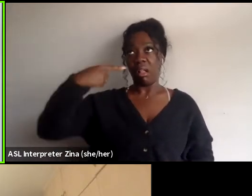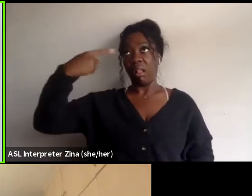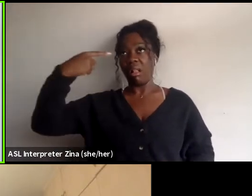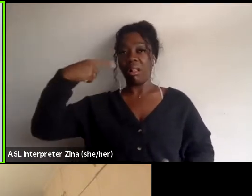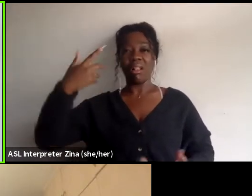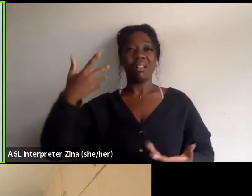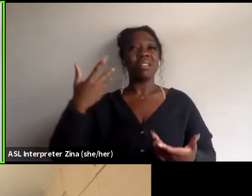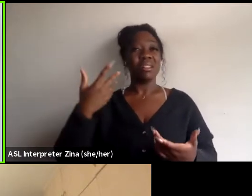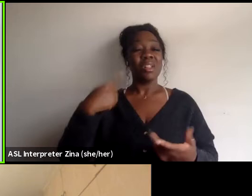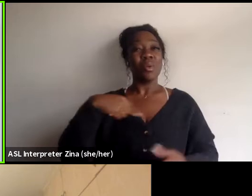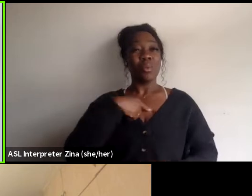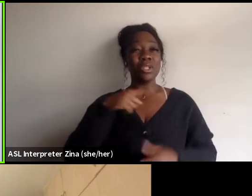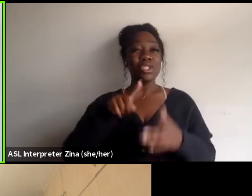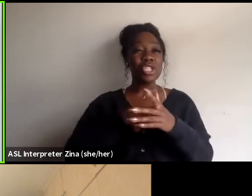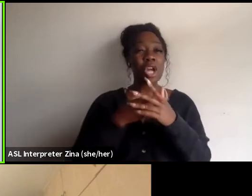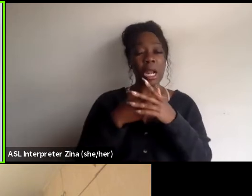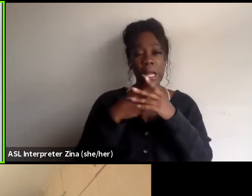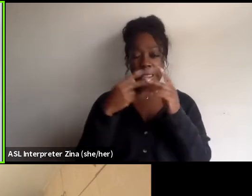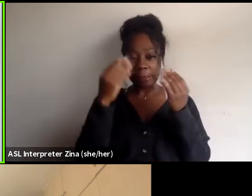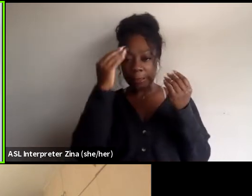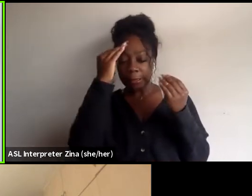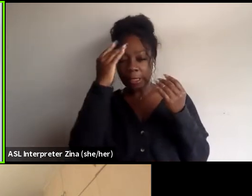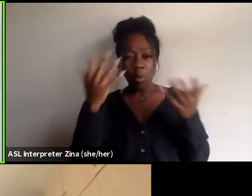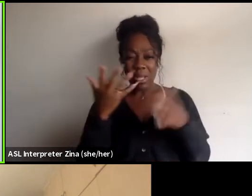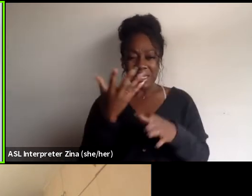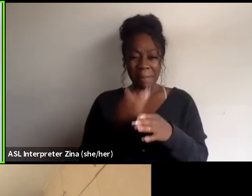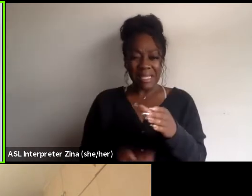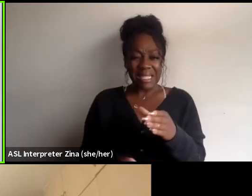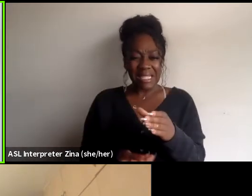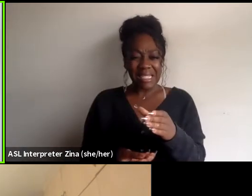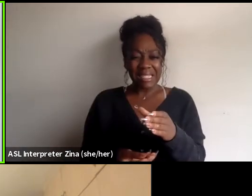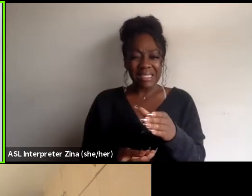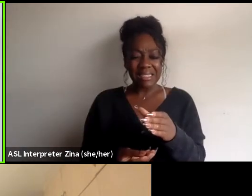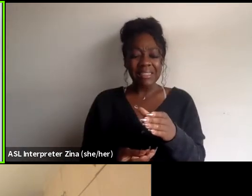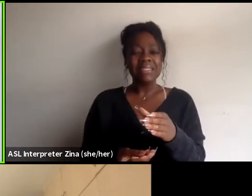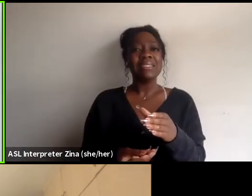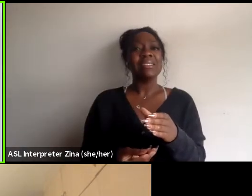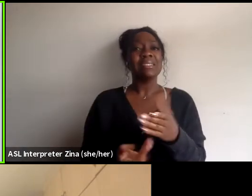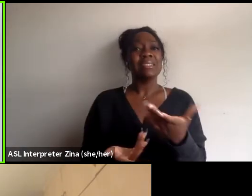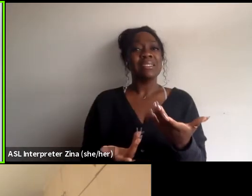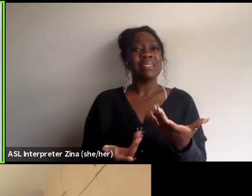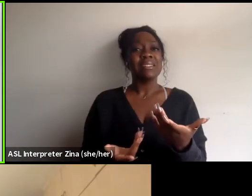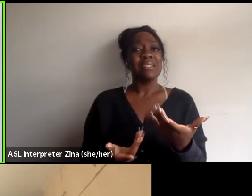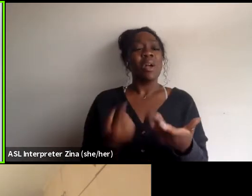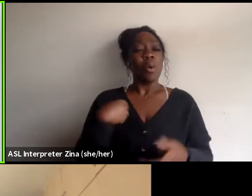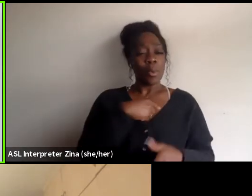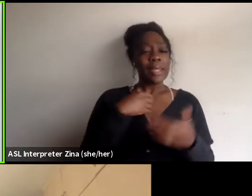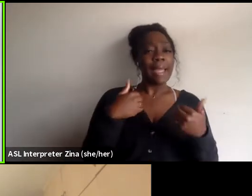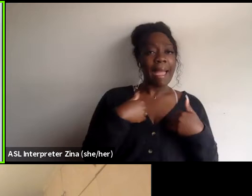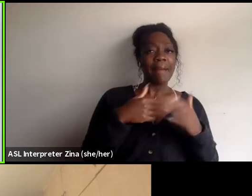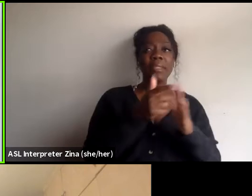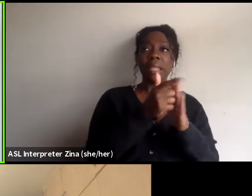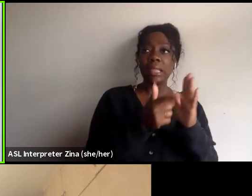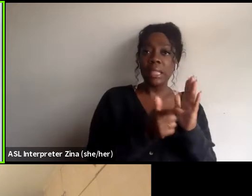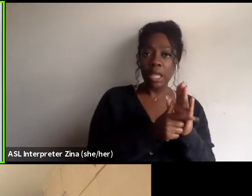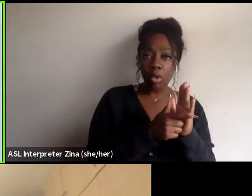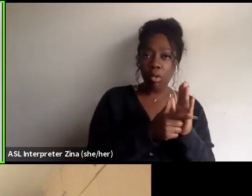And what was missing from the conversation was the creator case. We have a legal case, which was you have to do, it's the law